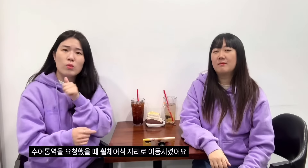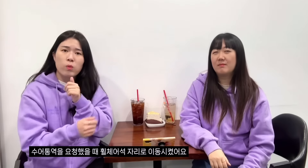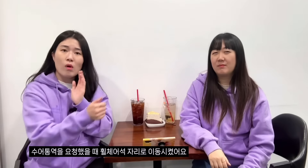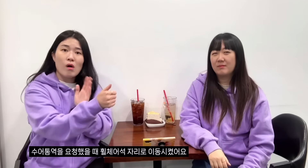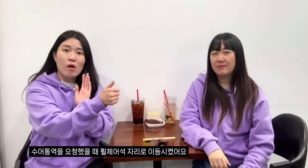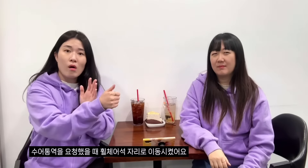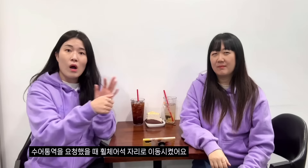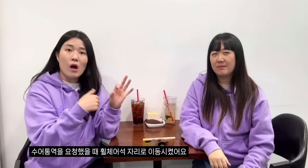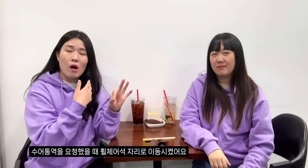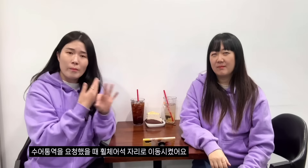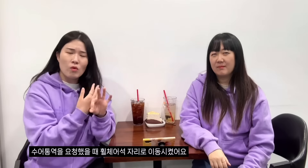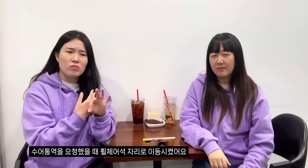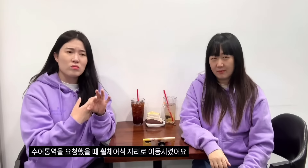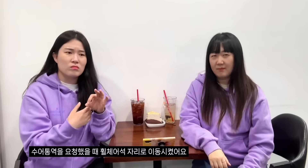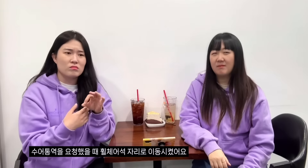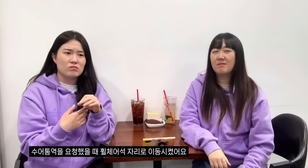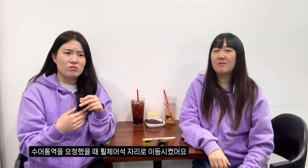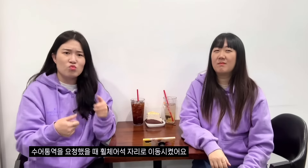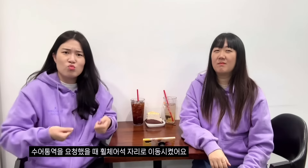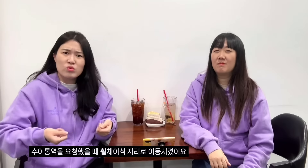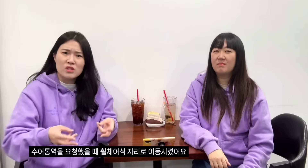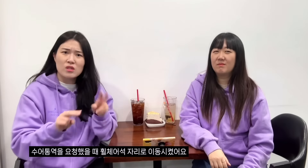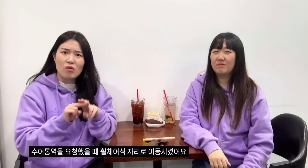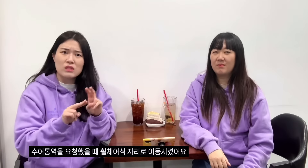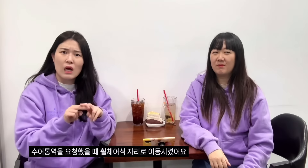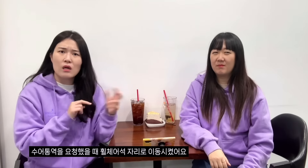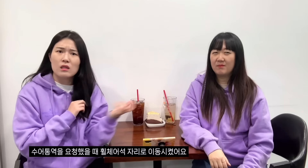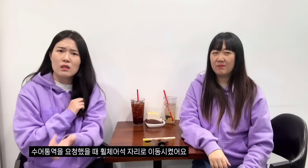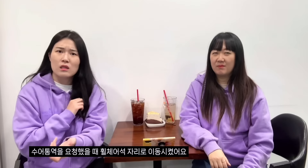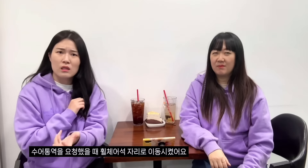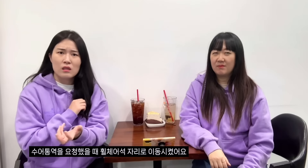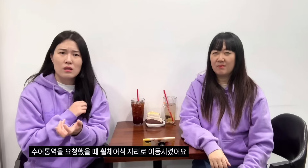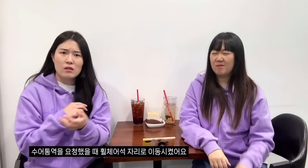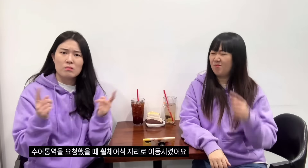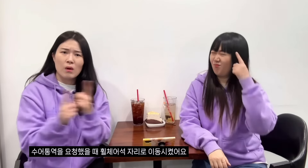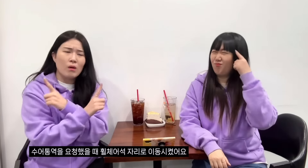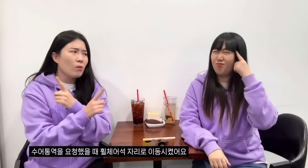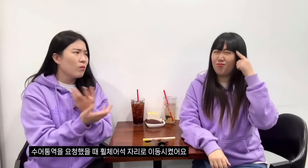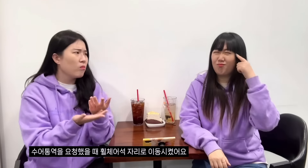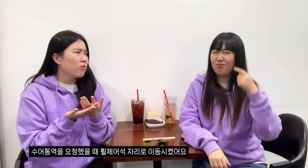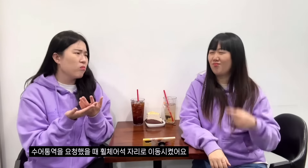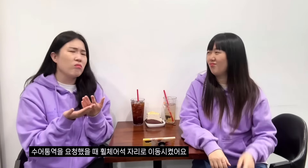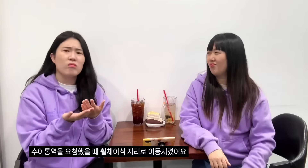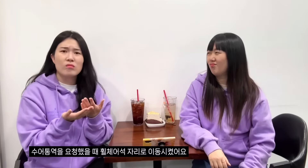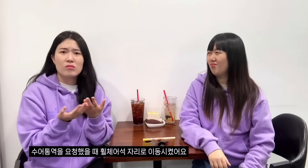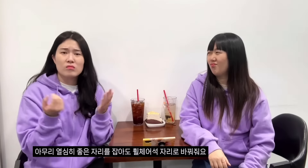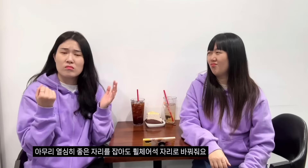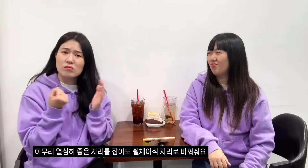but when we requested sign language interpretation, we were moved to a wheelchair seat.